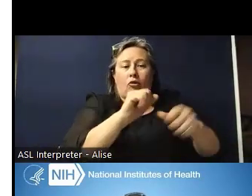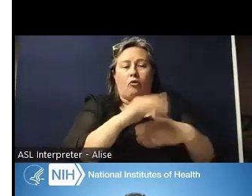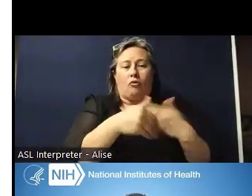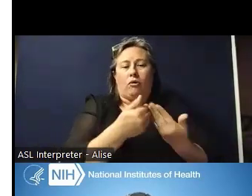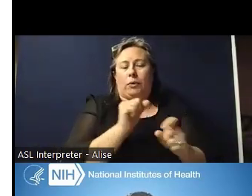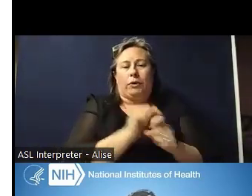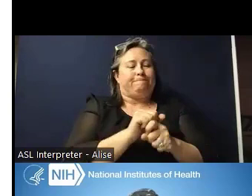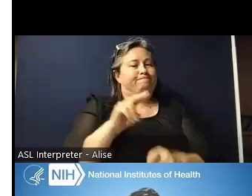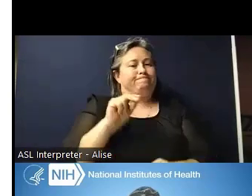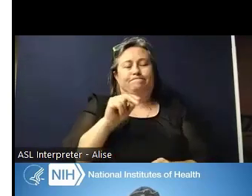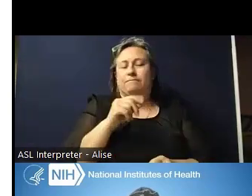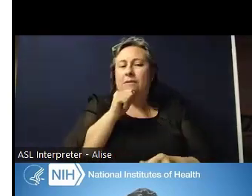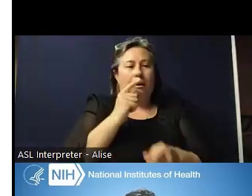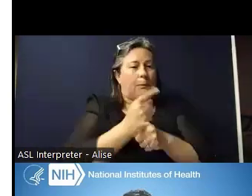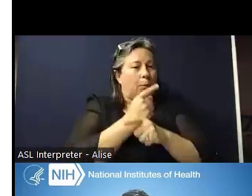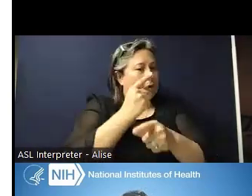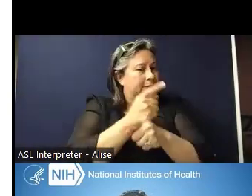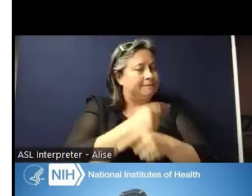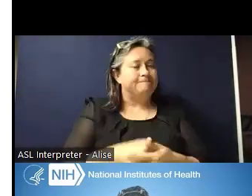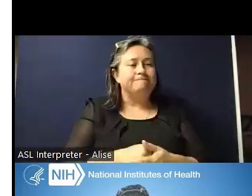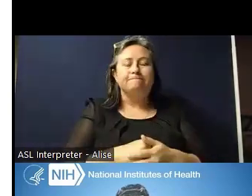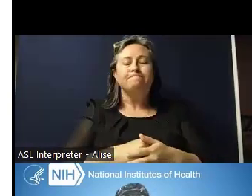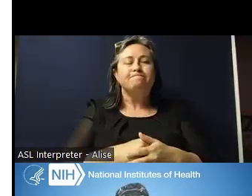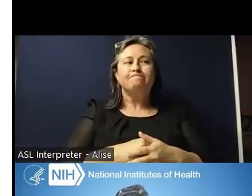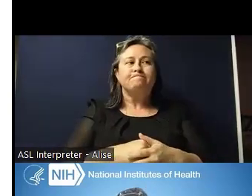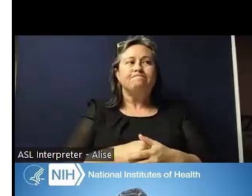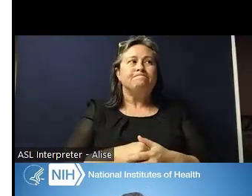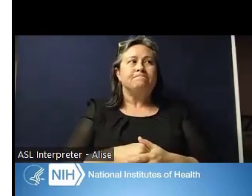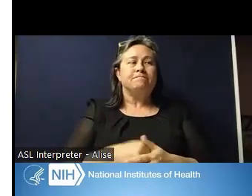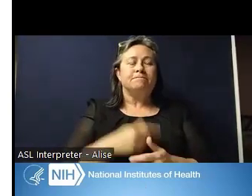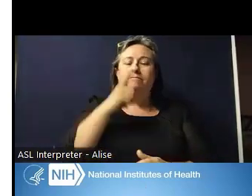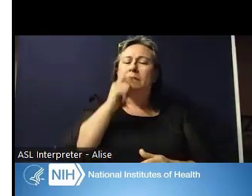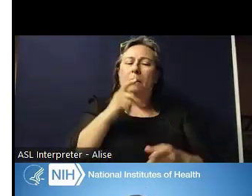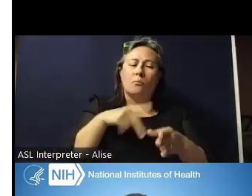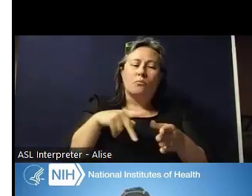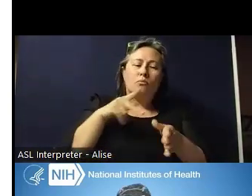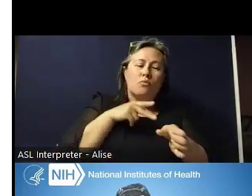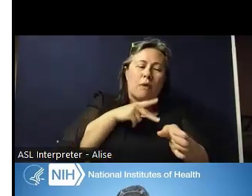That is inappropriate because the primary recipient